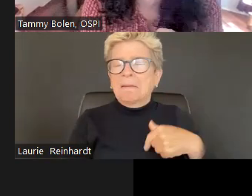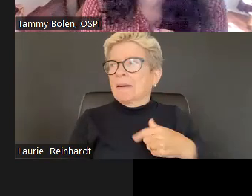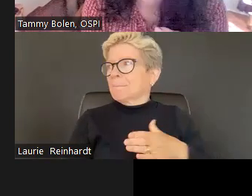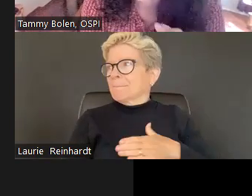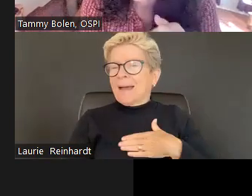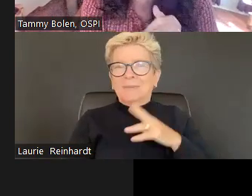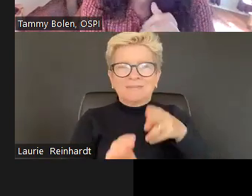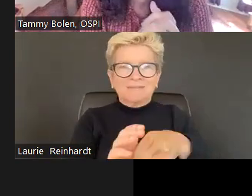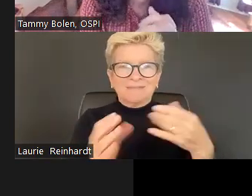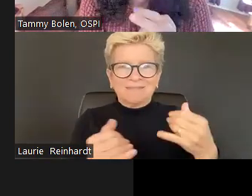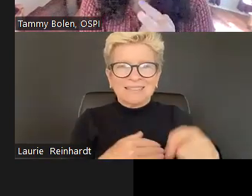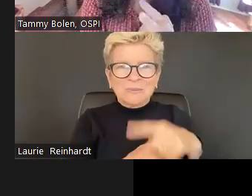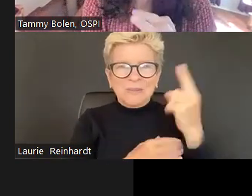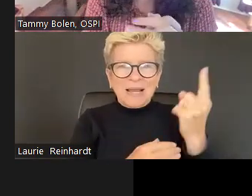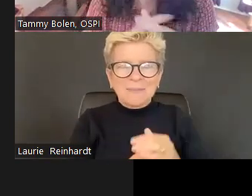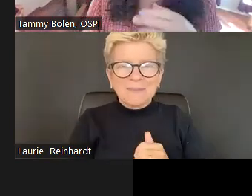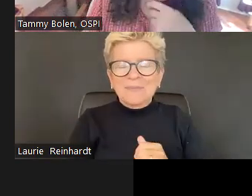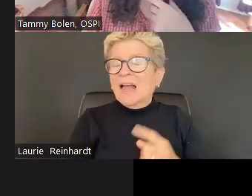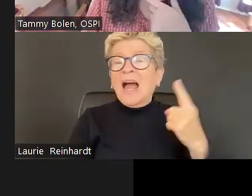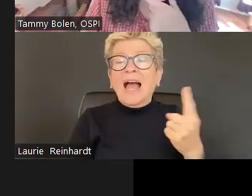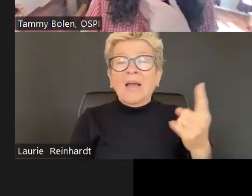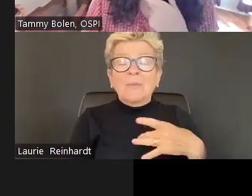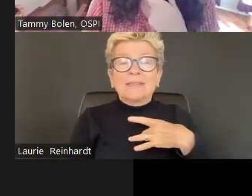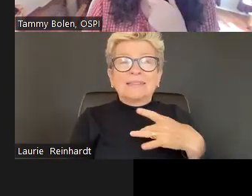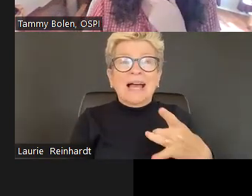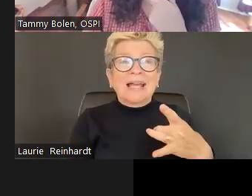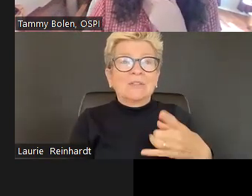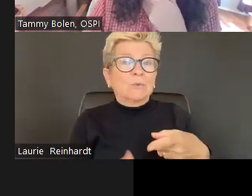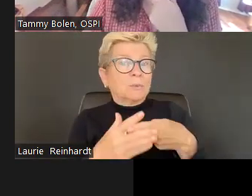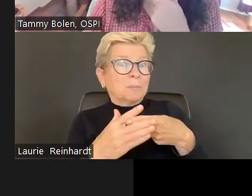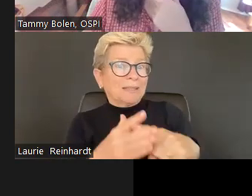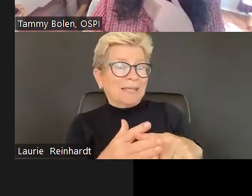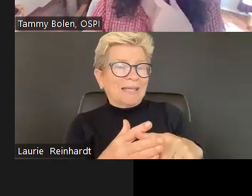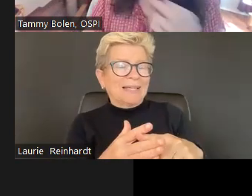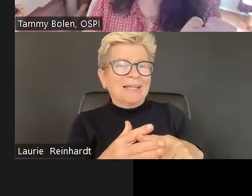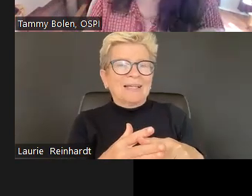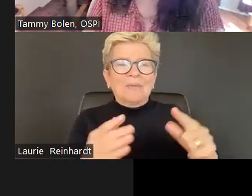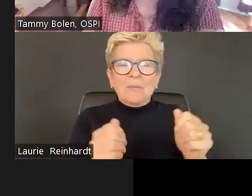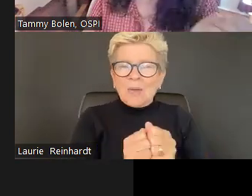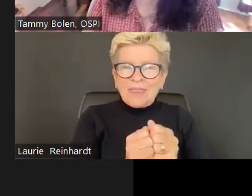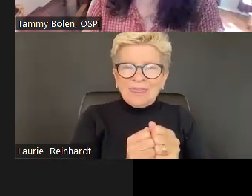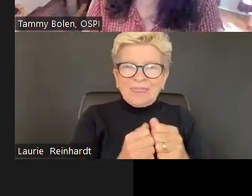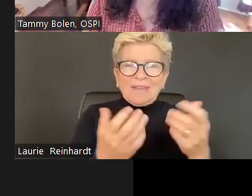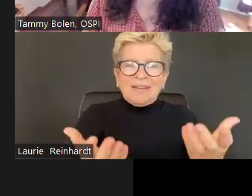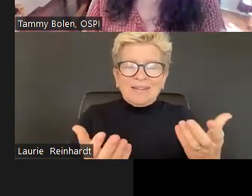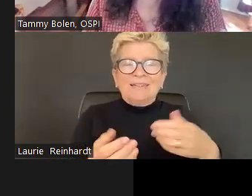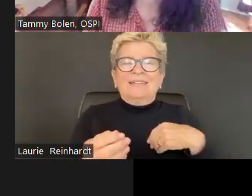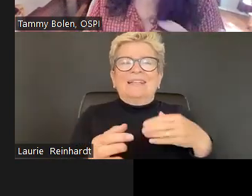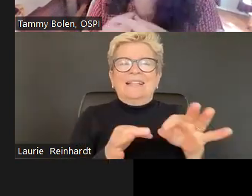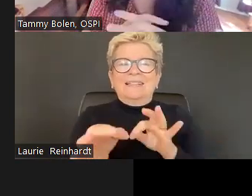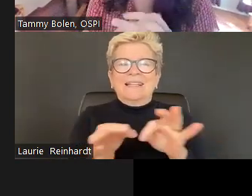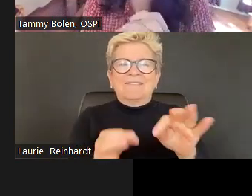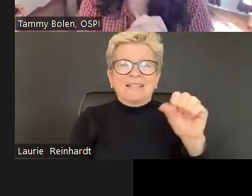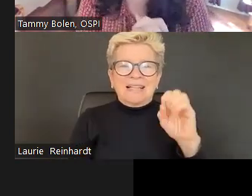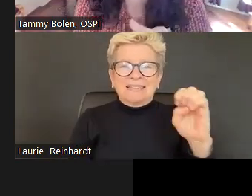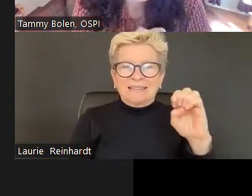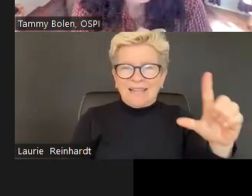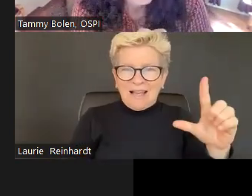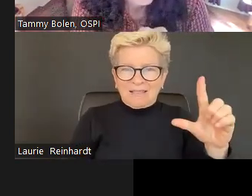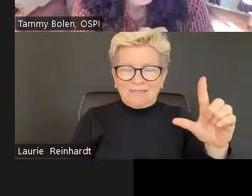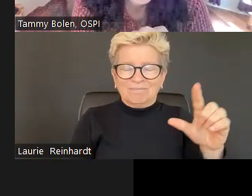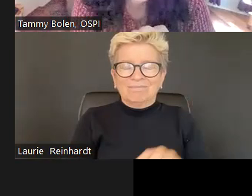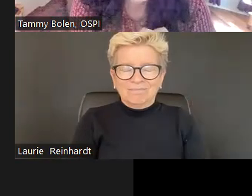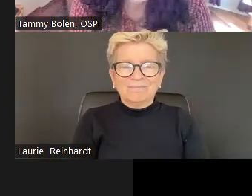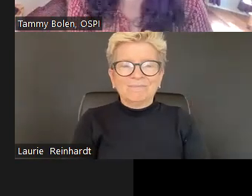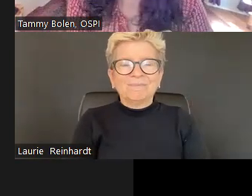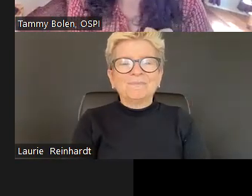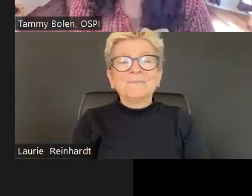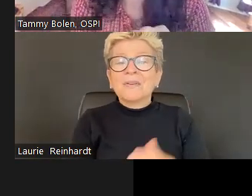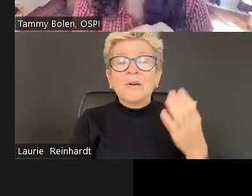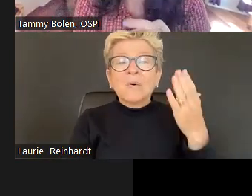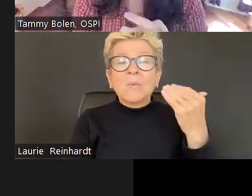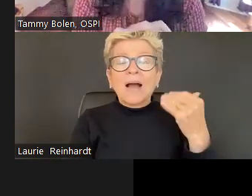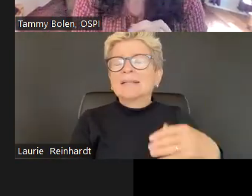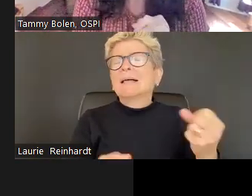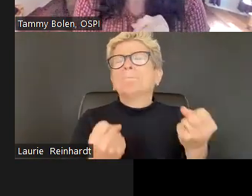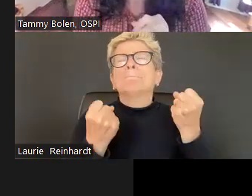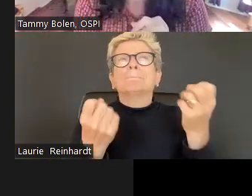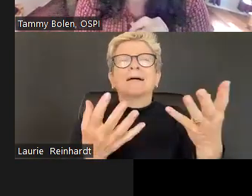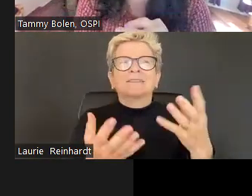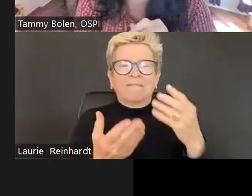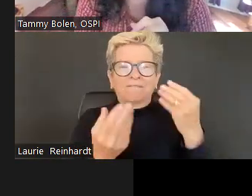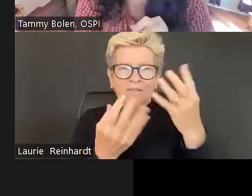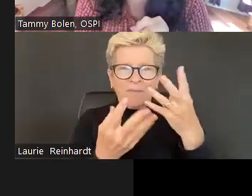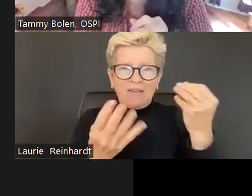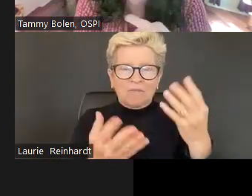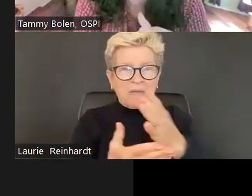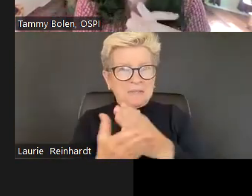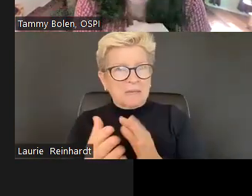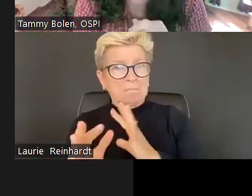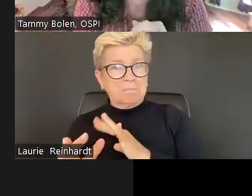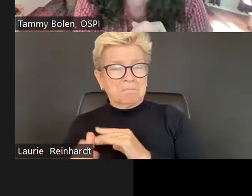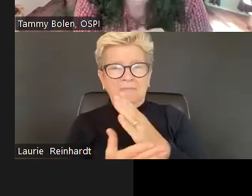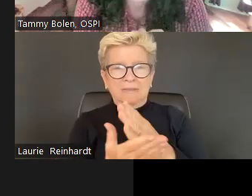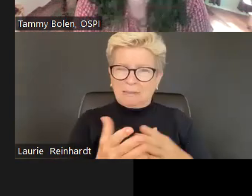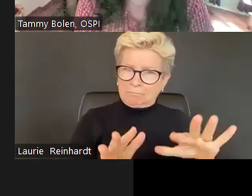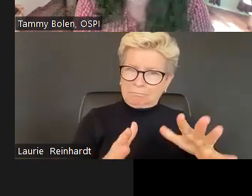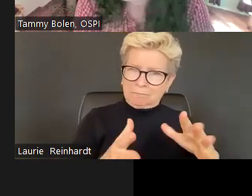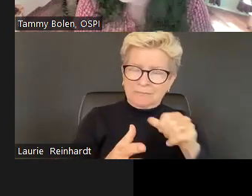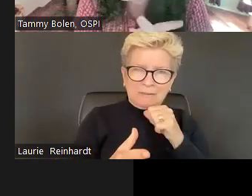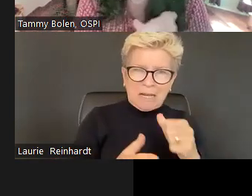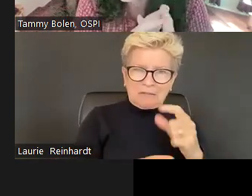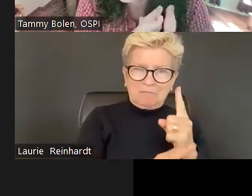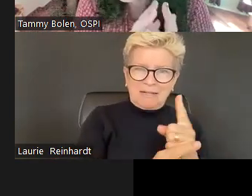Hello, thanks Sam. Appreciate it. I am Tammy Bolan. And I am the social emotional learning program supervisor here at OSPI and just super happy to be here.